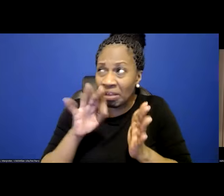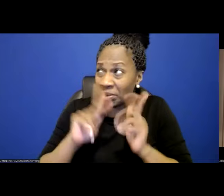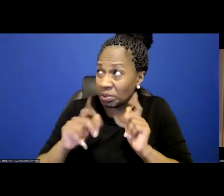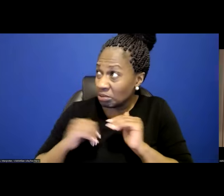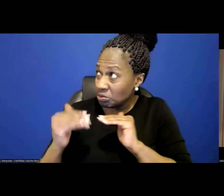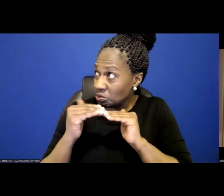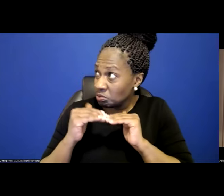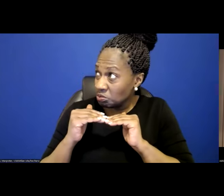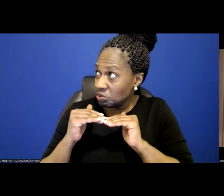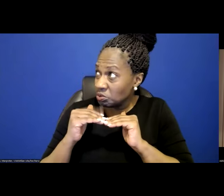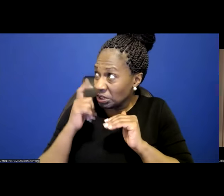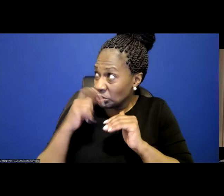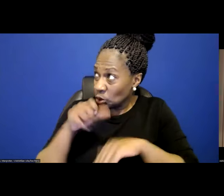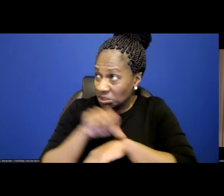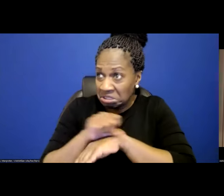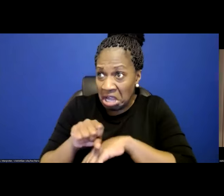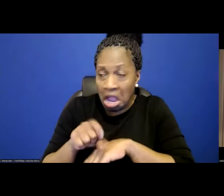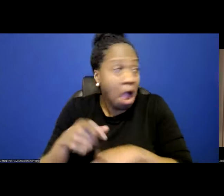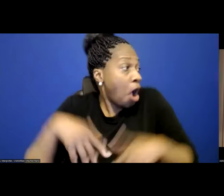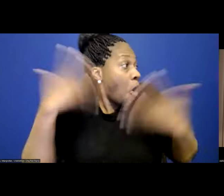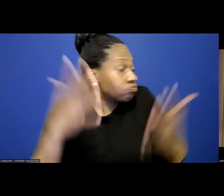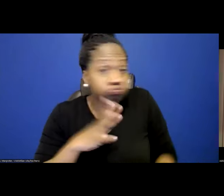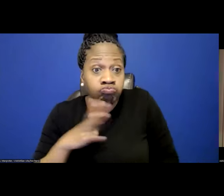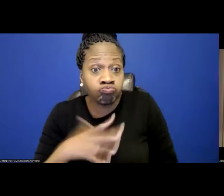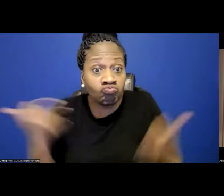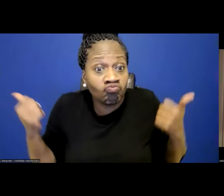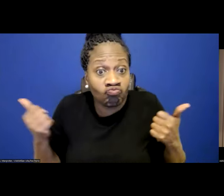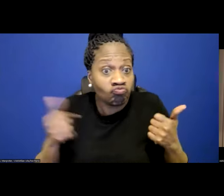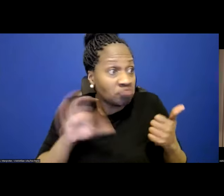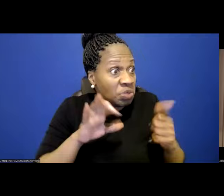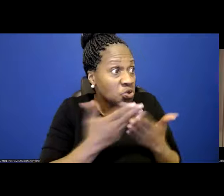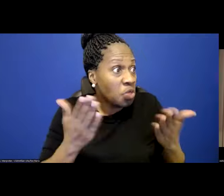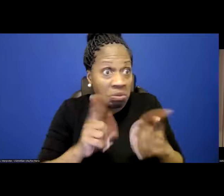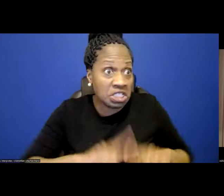again, because we're on stage, they're like, "Oh, okay. you might be doing things a completely different way.